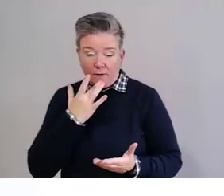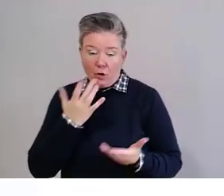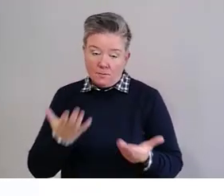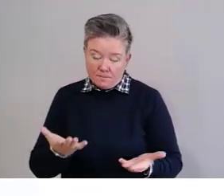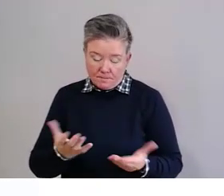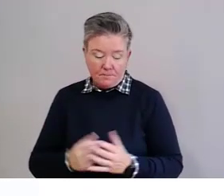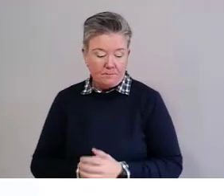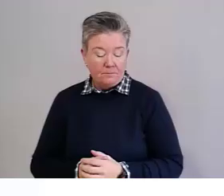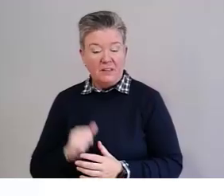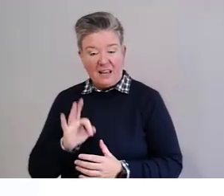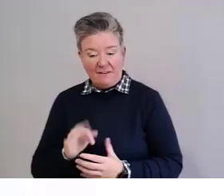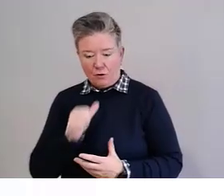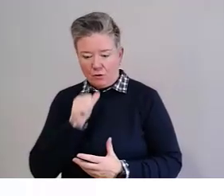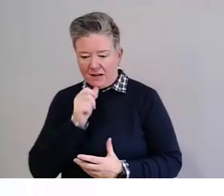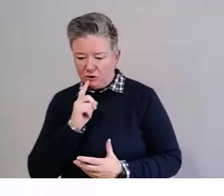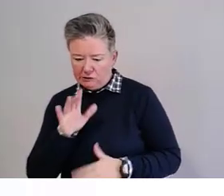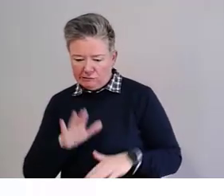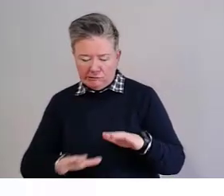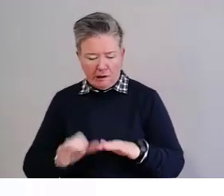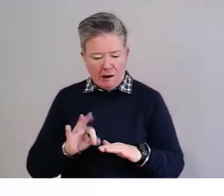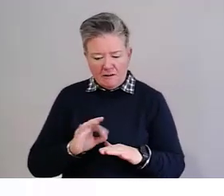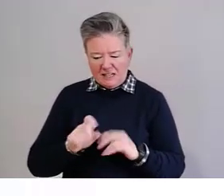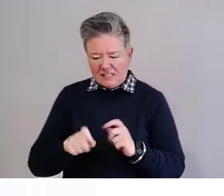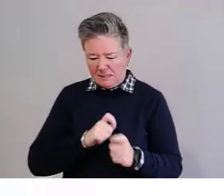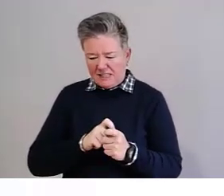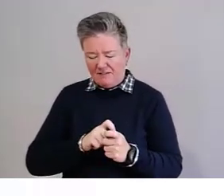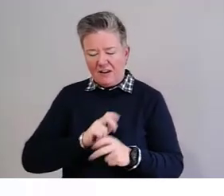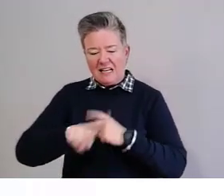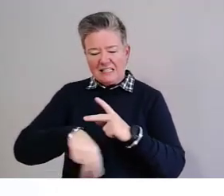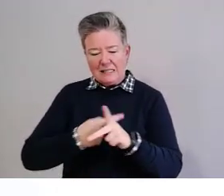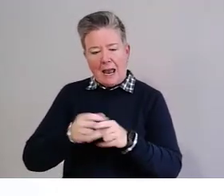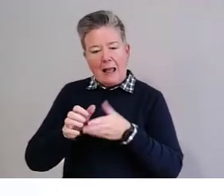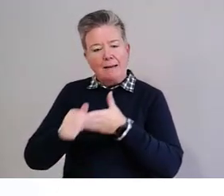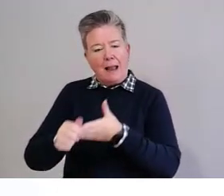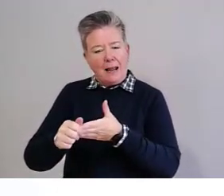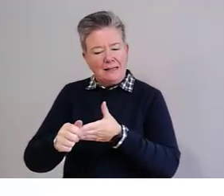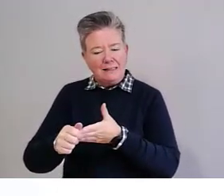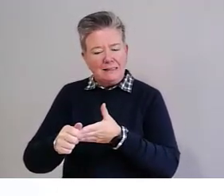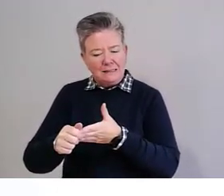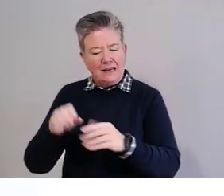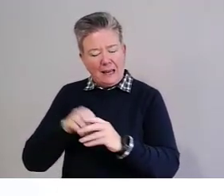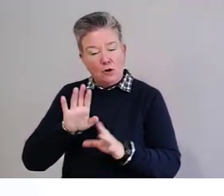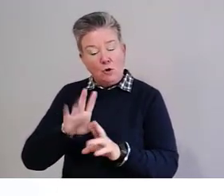If you're unsure about any style guidance that might exist in your district or ISD,